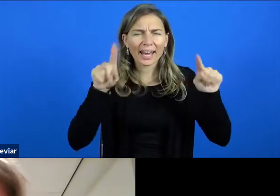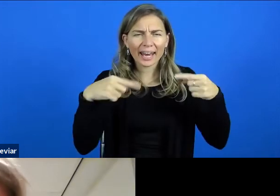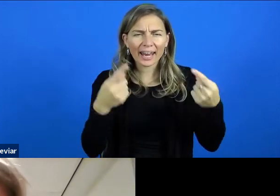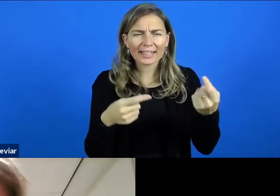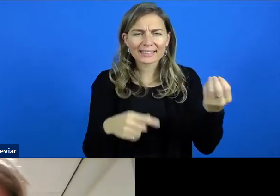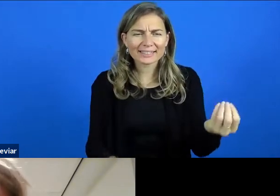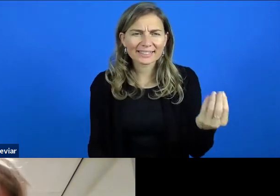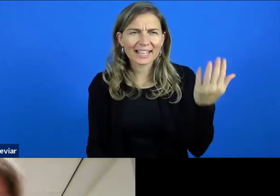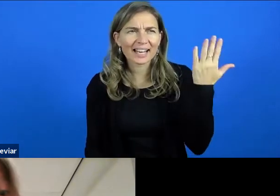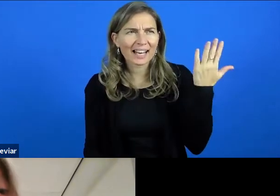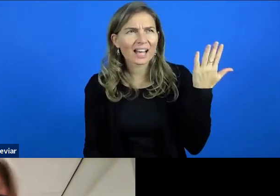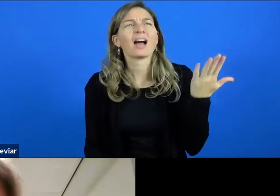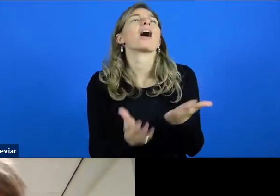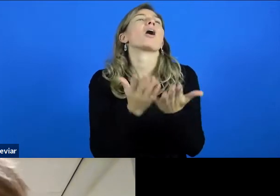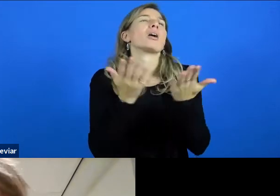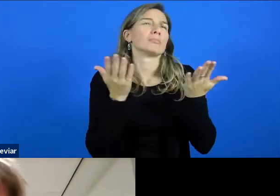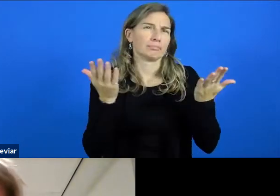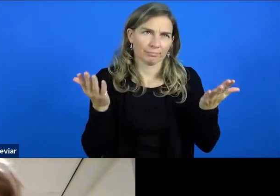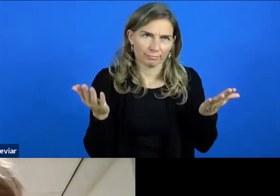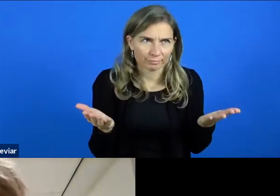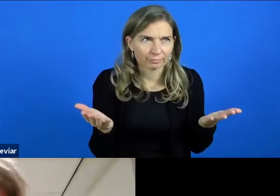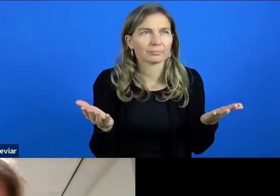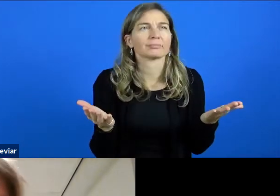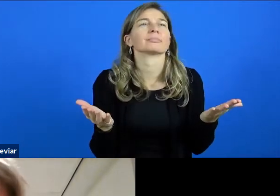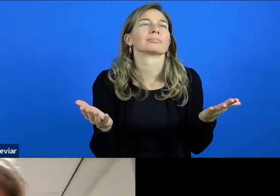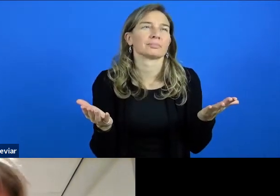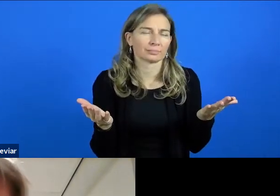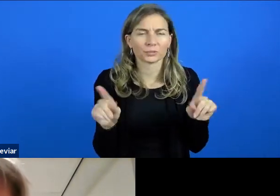It's another revolving door, and we also deal a lot with this.